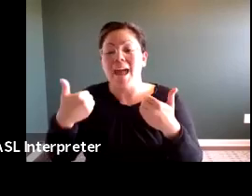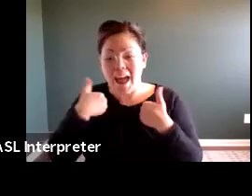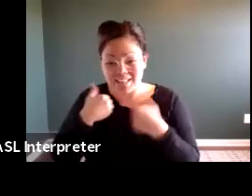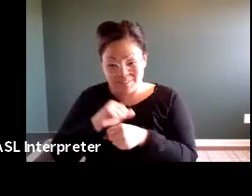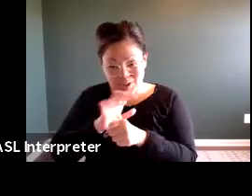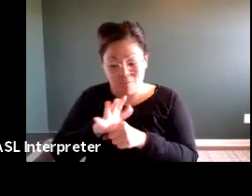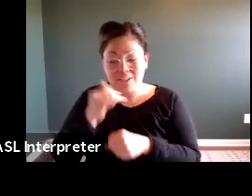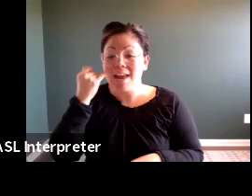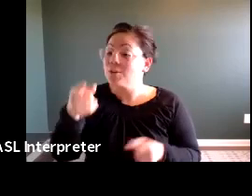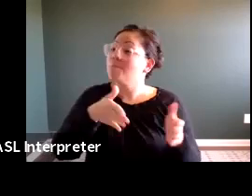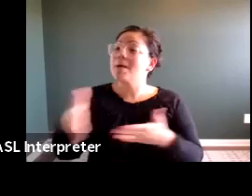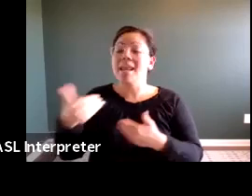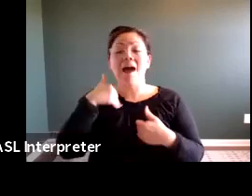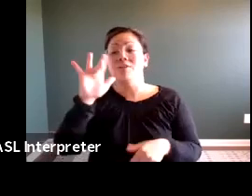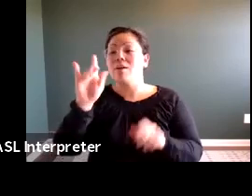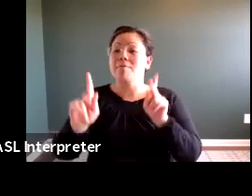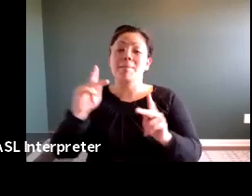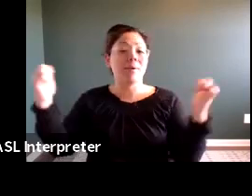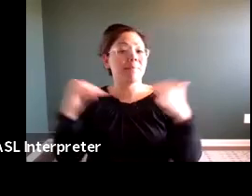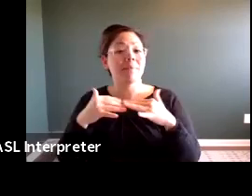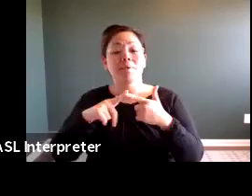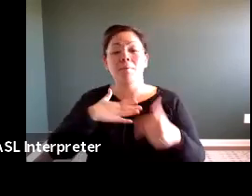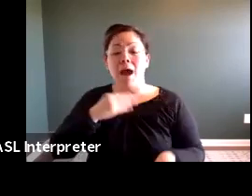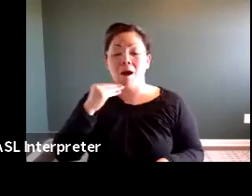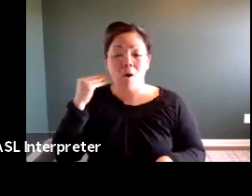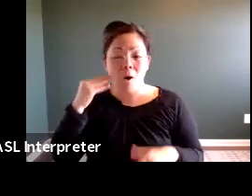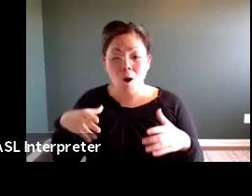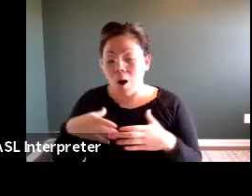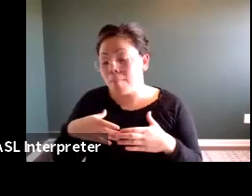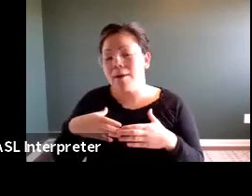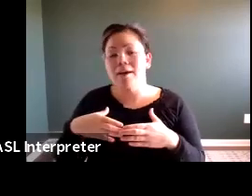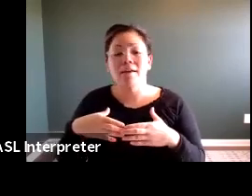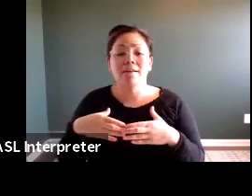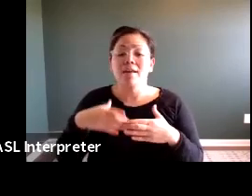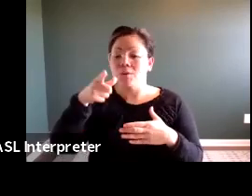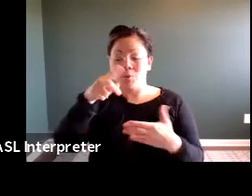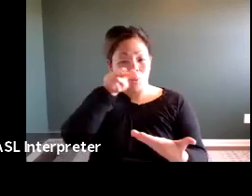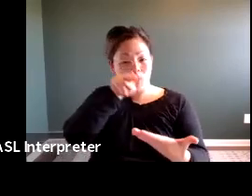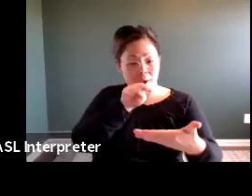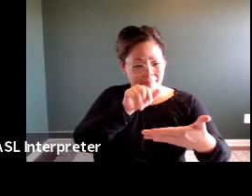and your plan is to have 25 people in someone's home you know, you can go to this map and say, okay, you know